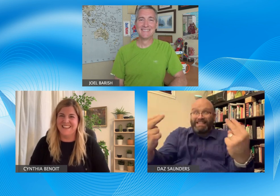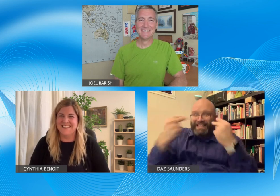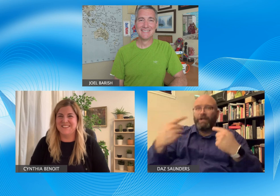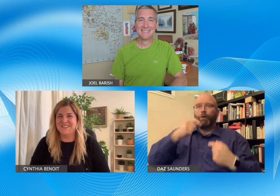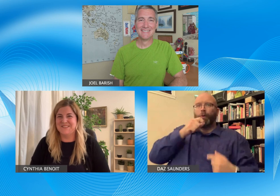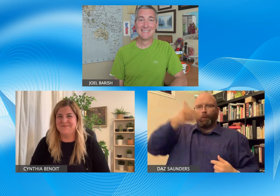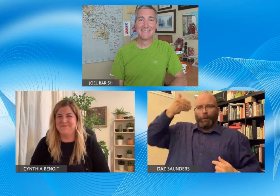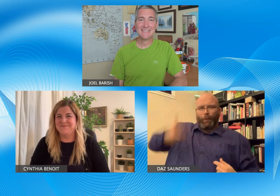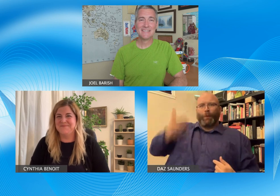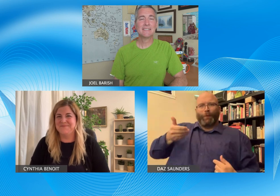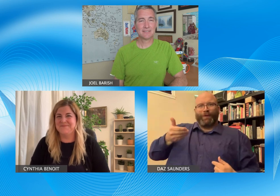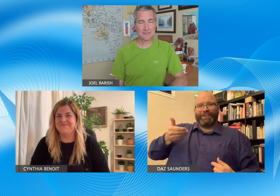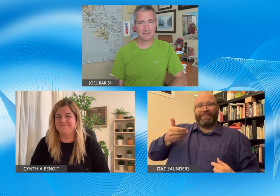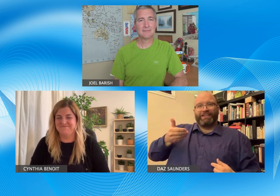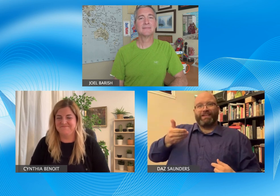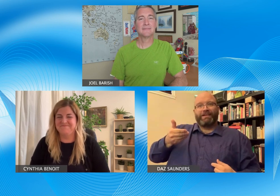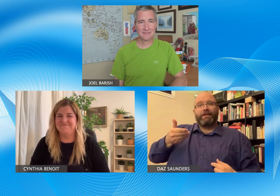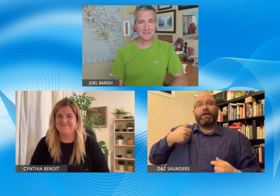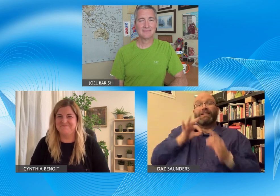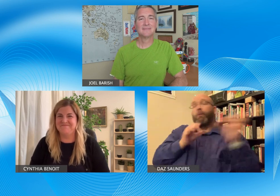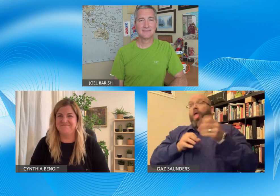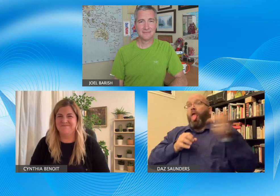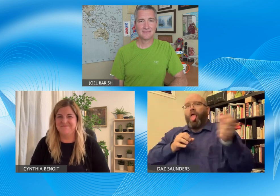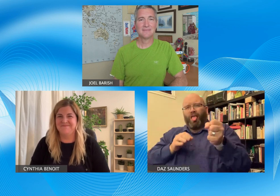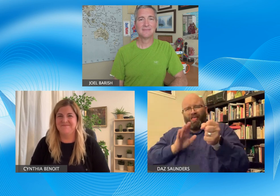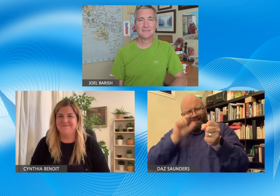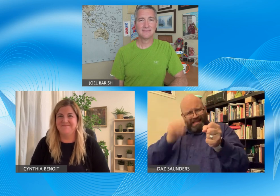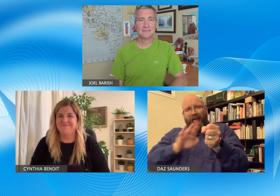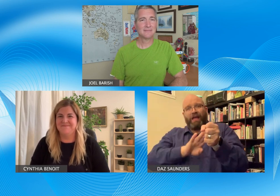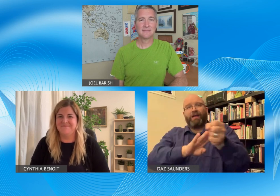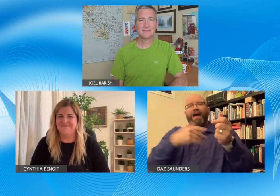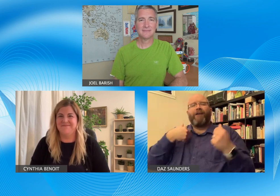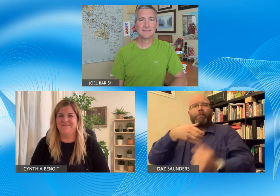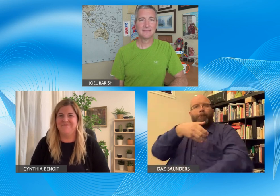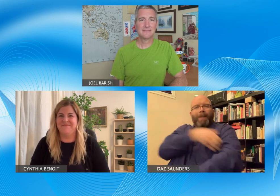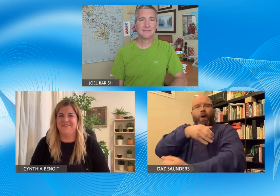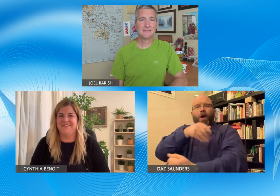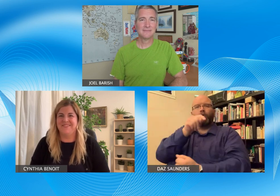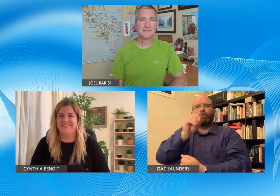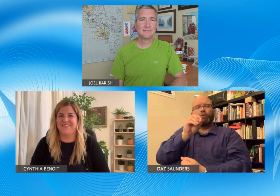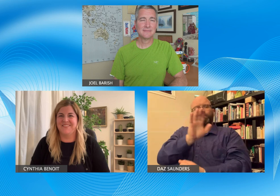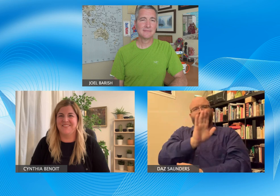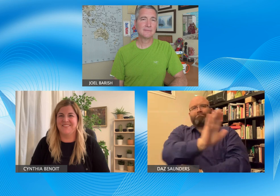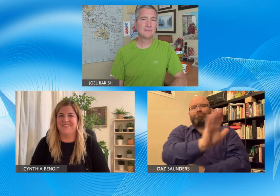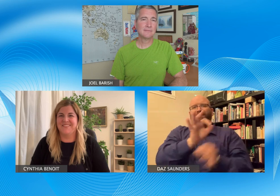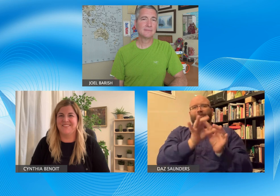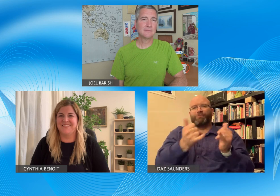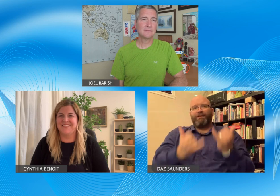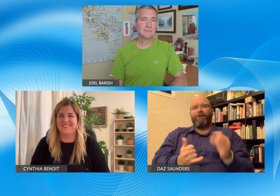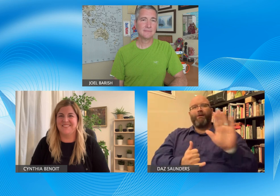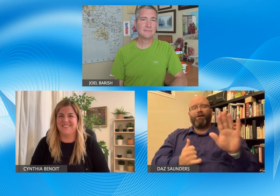The audience would then “see me” for who I really am, i nstead of using interpreters as crutches. Reclaim the power and to sever the dependency whenever I want!